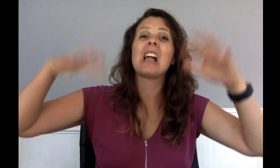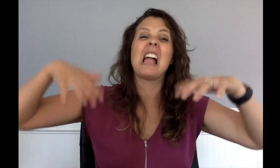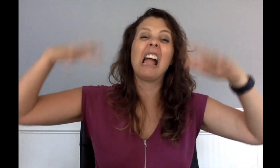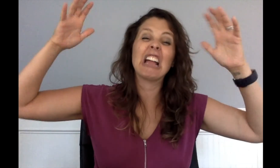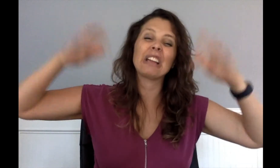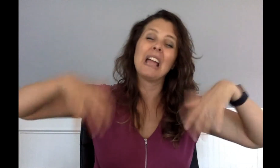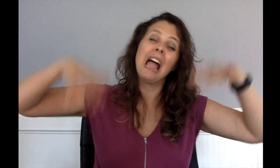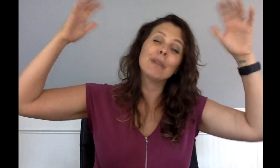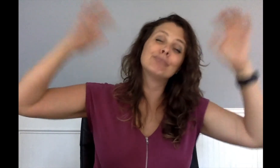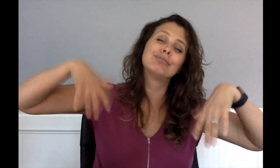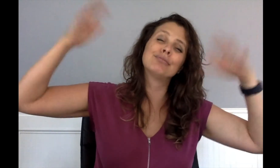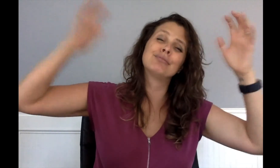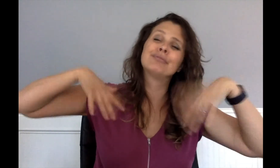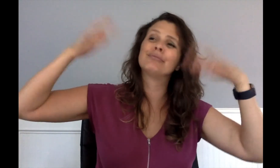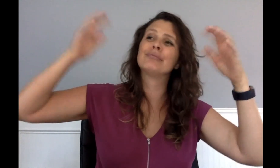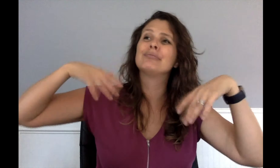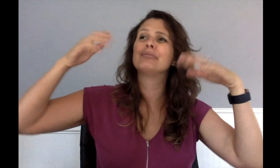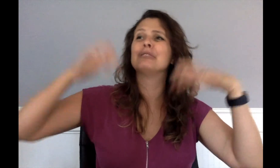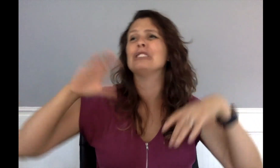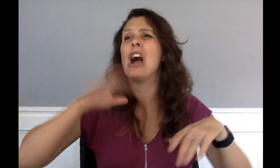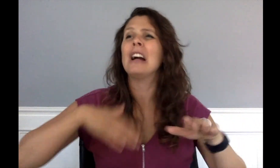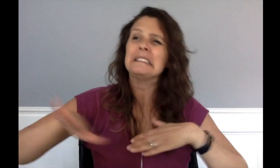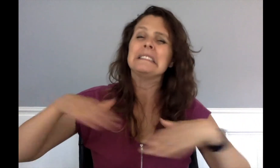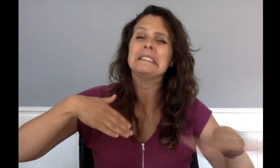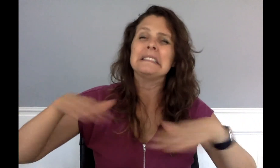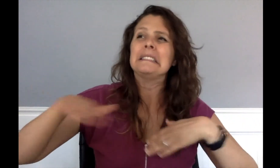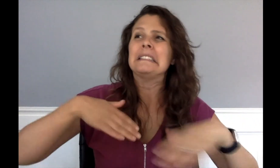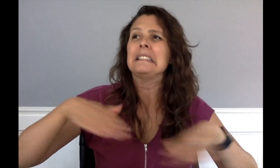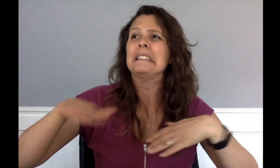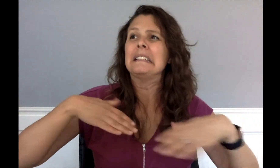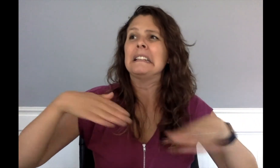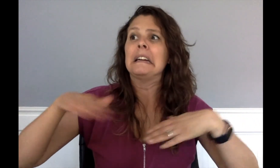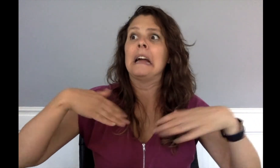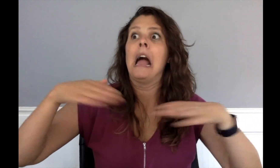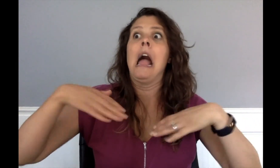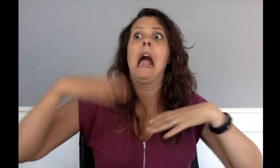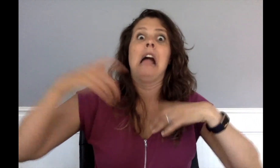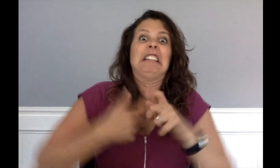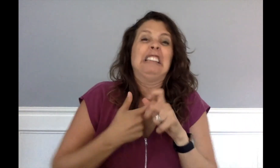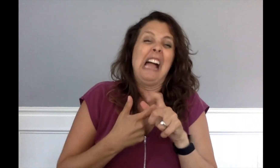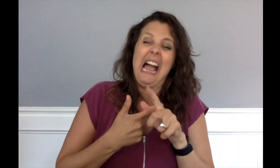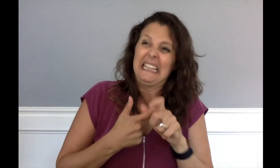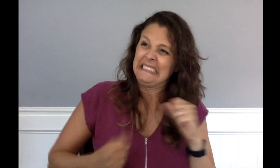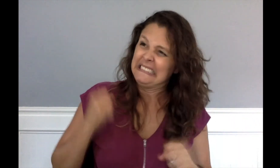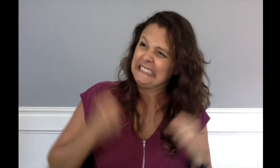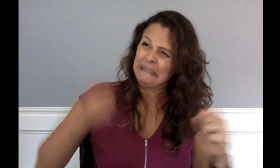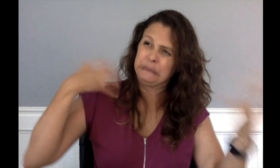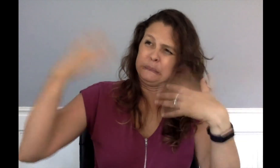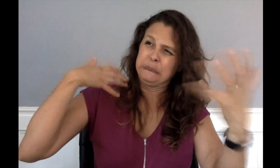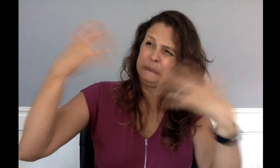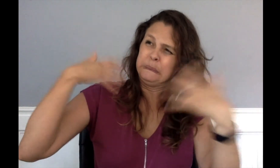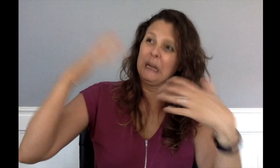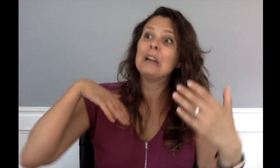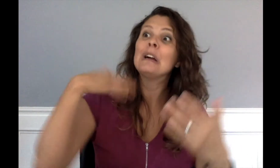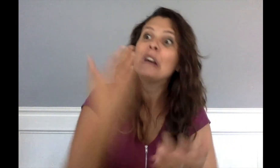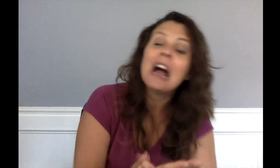The rain pattered as Charlie walked, plunked as he ran,